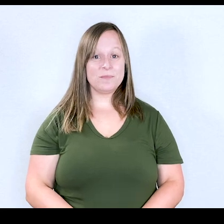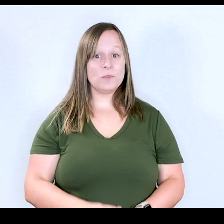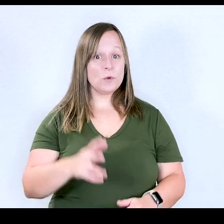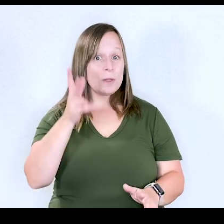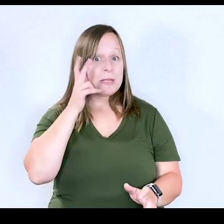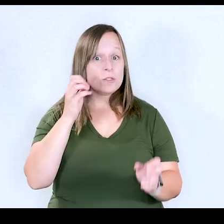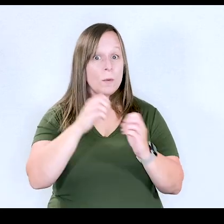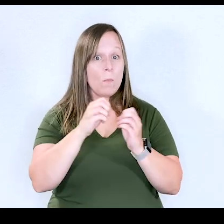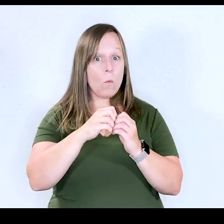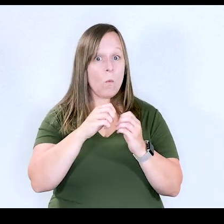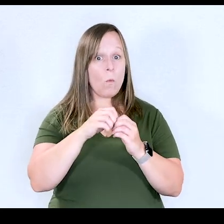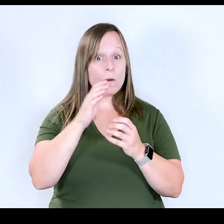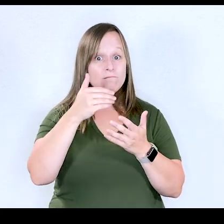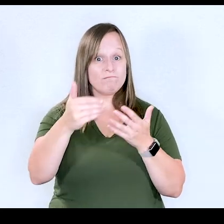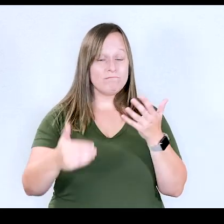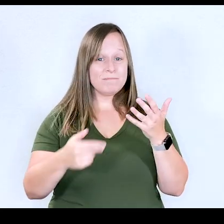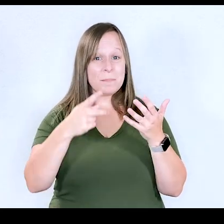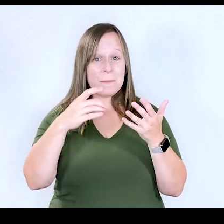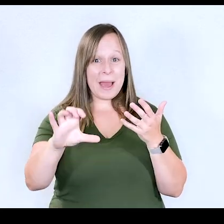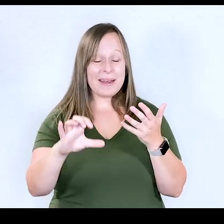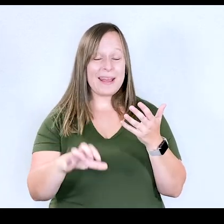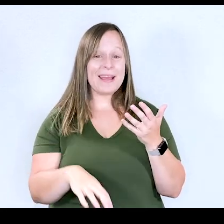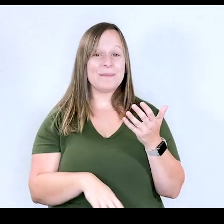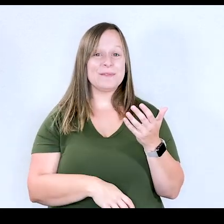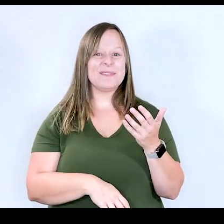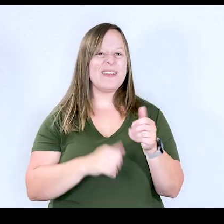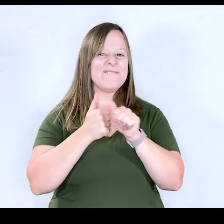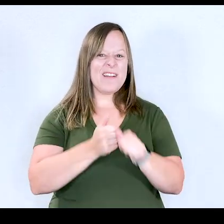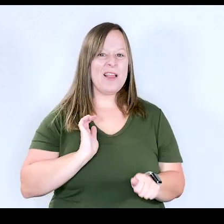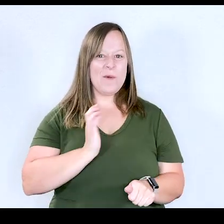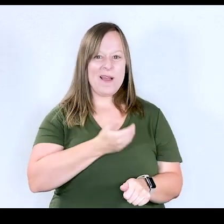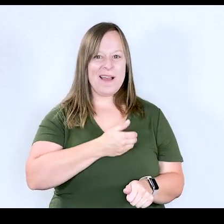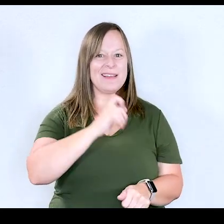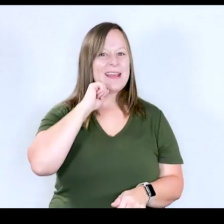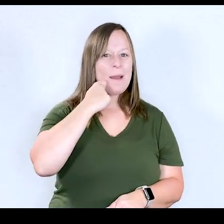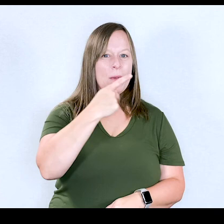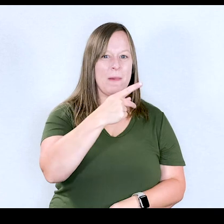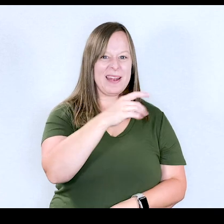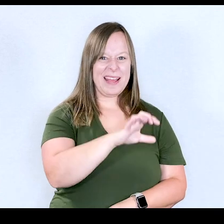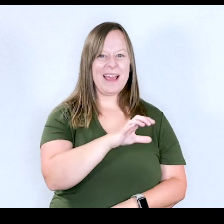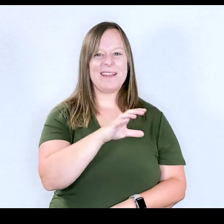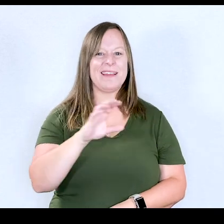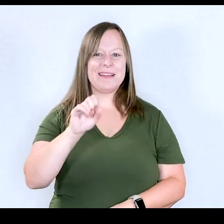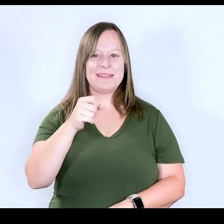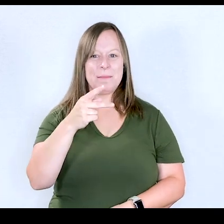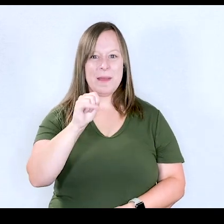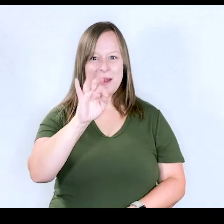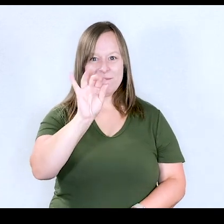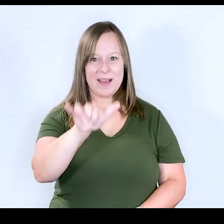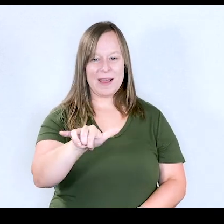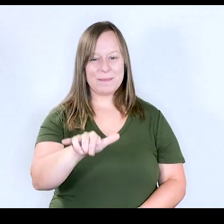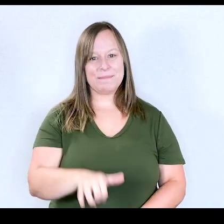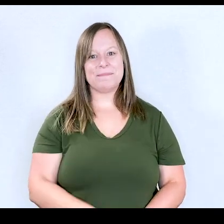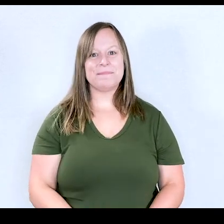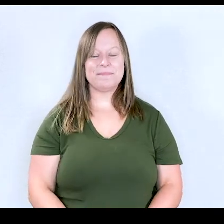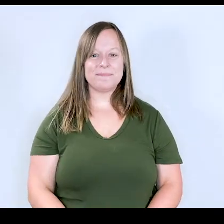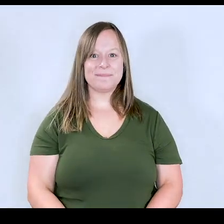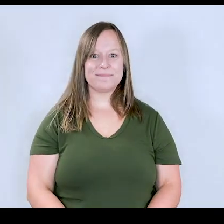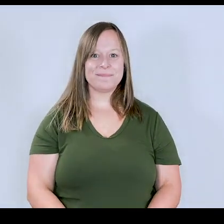To listen to more Empire State of Rights: Closed Captioned, follow us on Apple podcasts and Spotify.